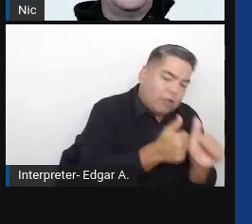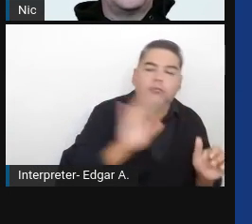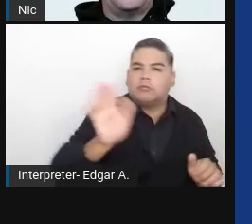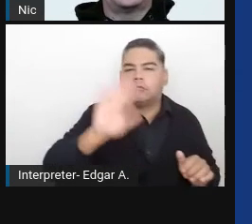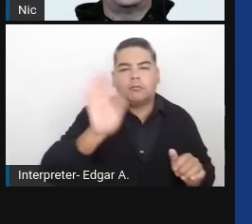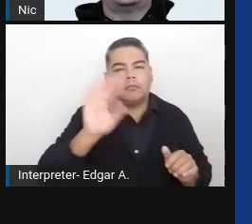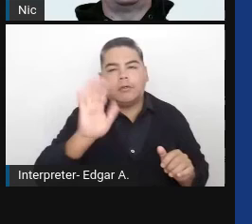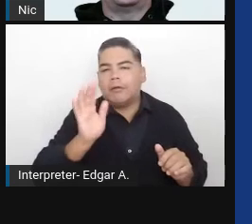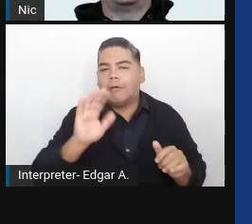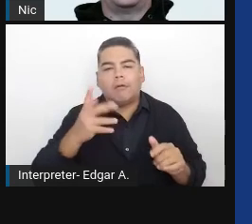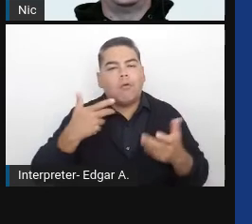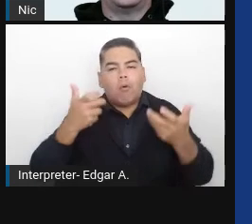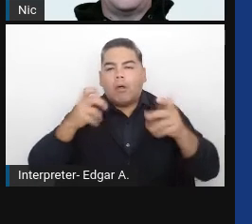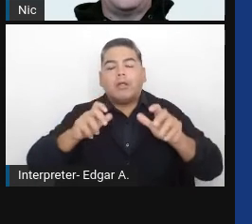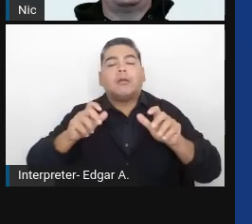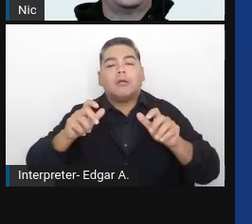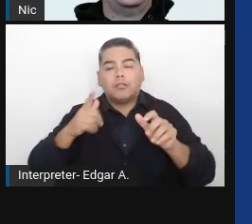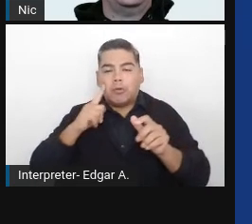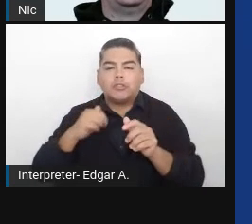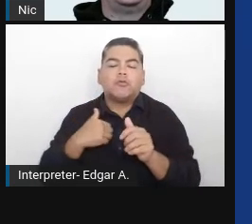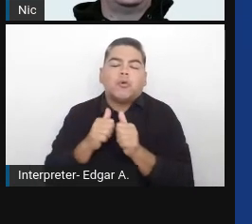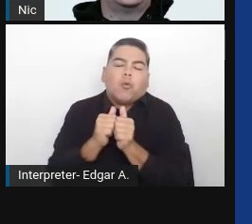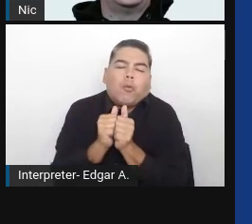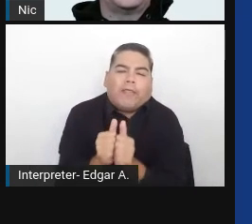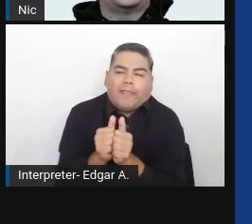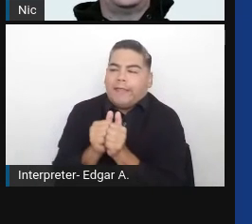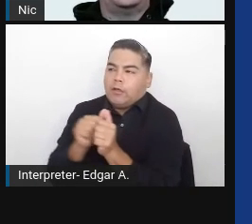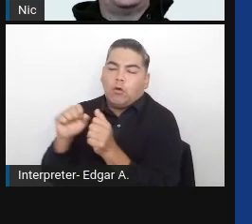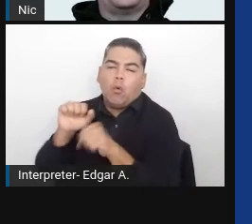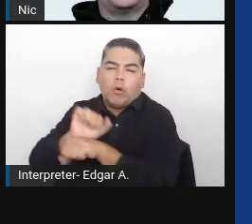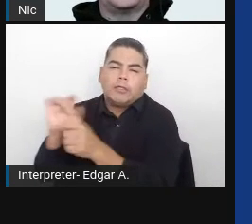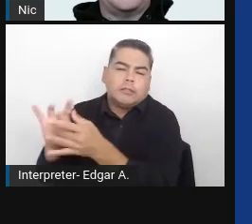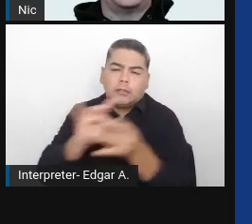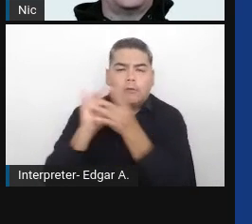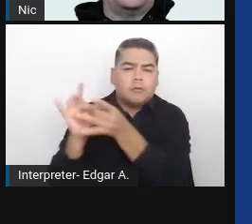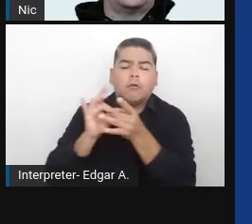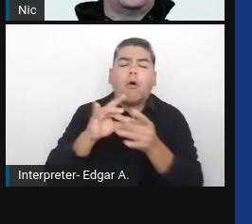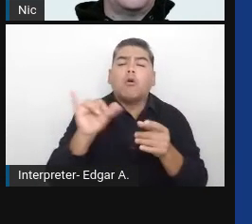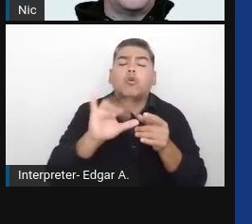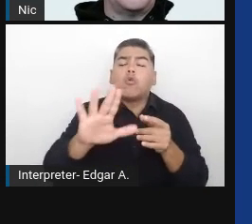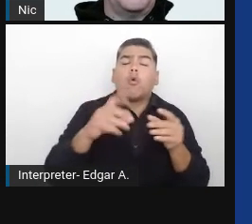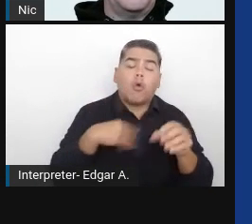It's also not the frame of mind you have when your organization or your project has a culture of accessibility.